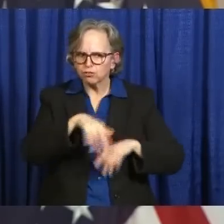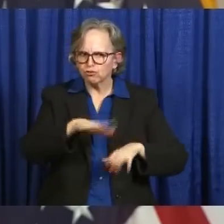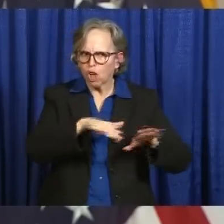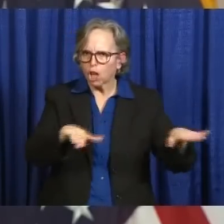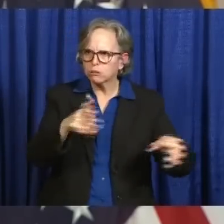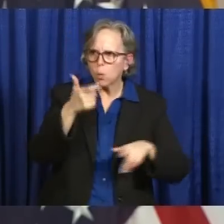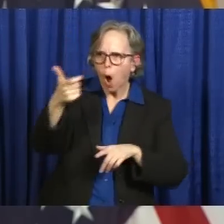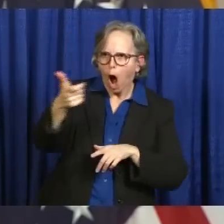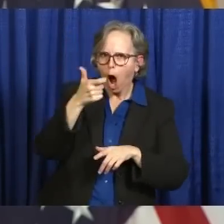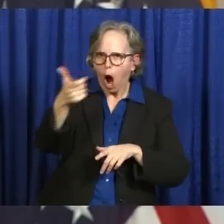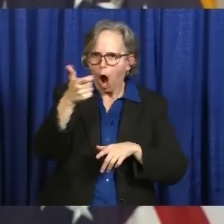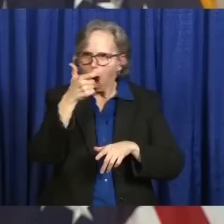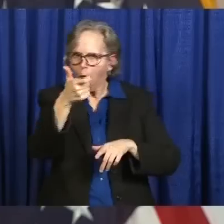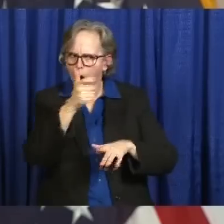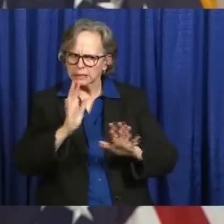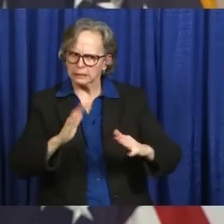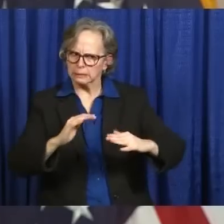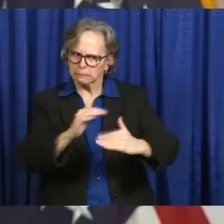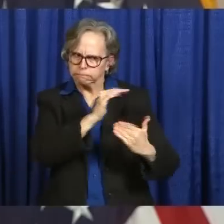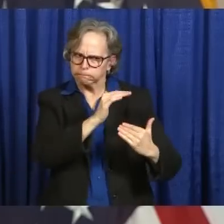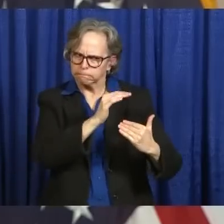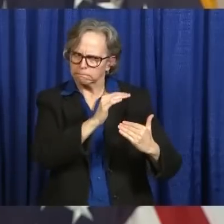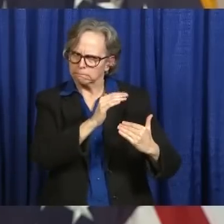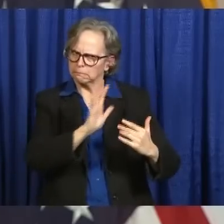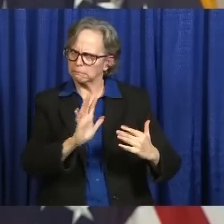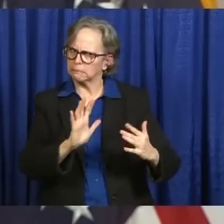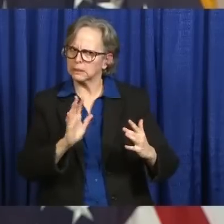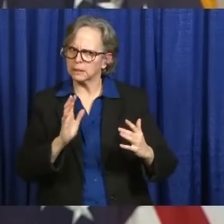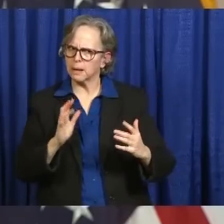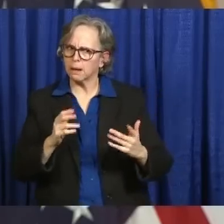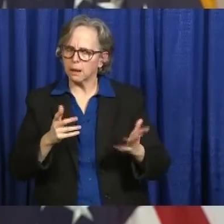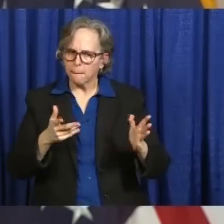HONESTLY. MONITOR THE MEDIA THEY ARE EXPOSED TO SO YOU KNOW THE MESSAGES THEY ARE GETTING THROUGH SOCIAL MEDIA.